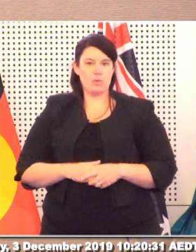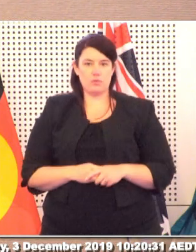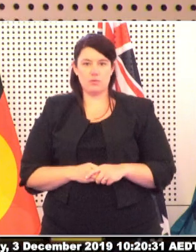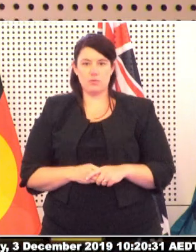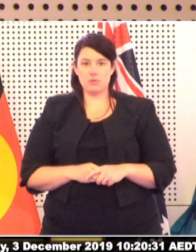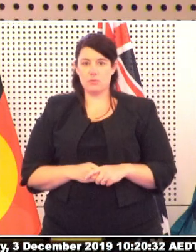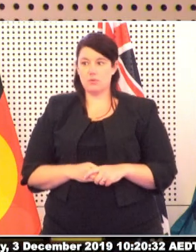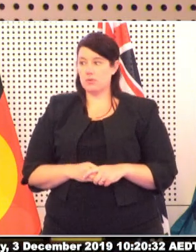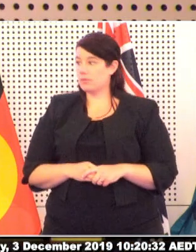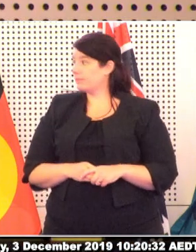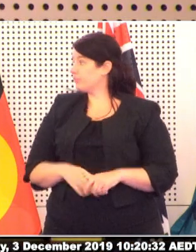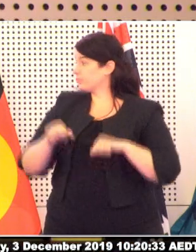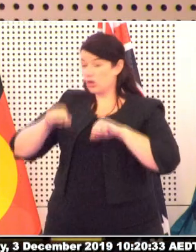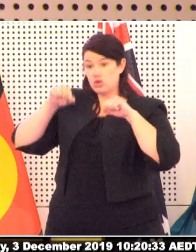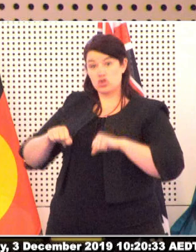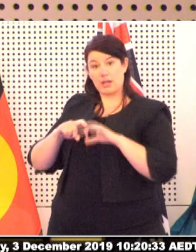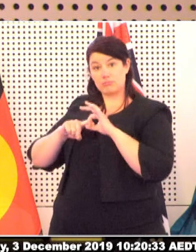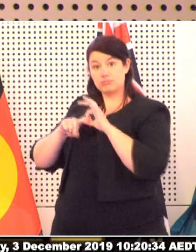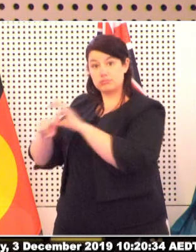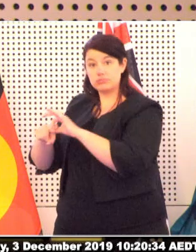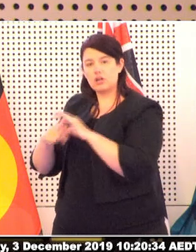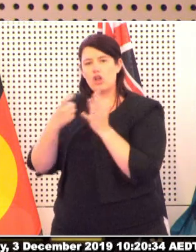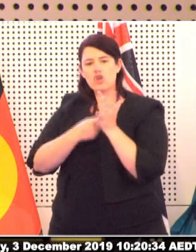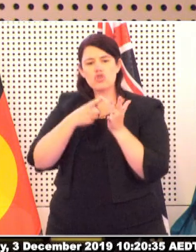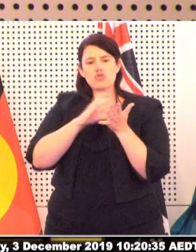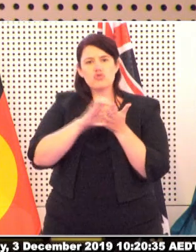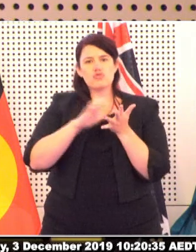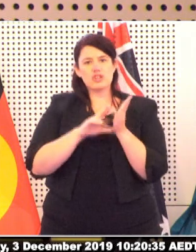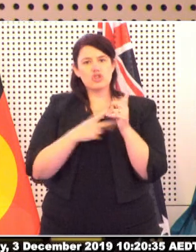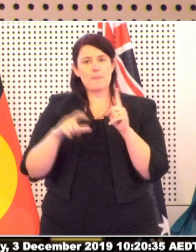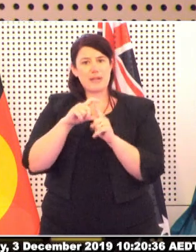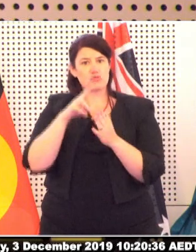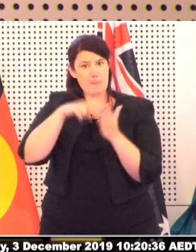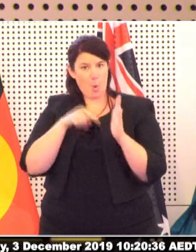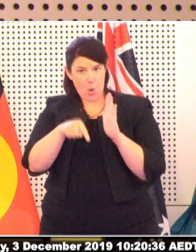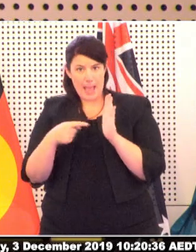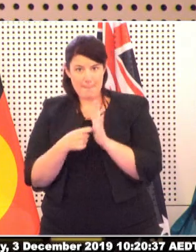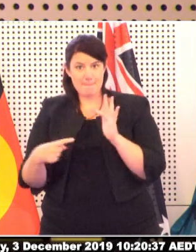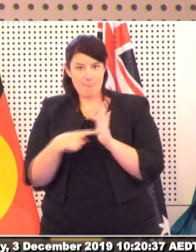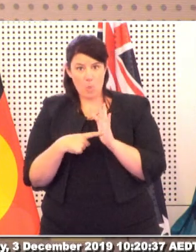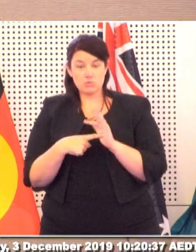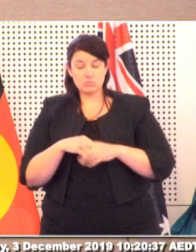Can I just ask you, how important was the Richmond Report? It was quite important in New South Wales.